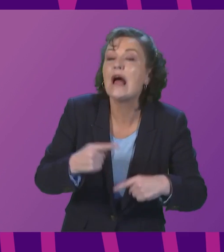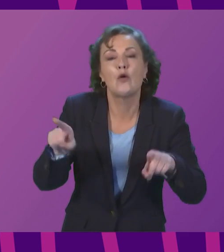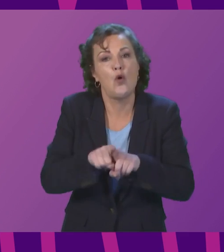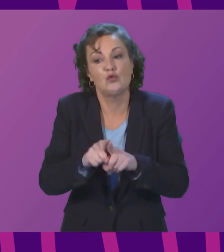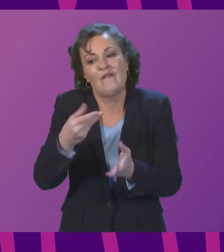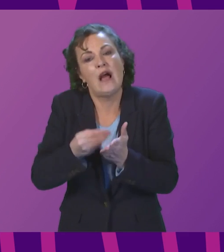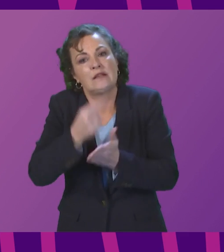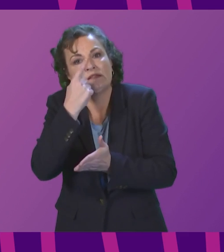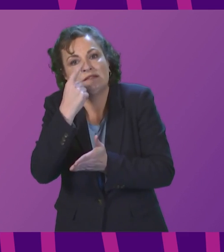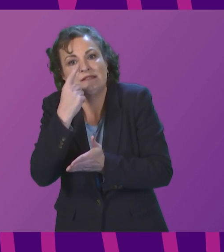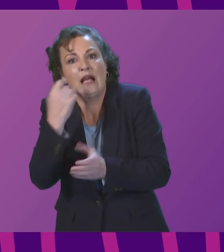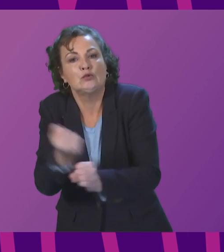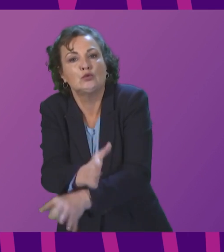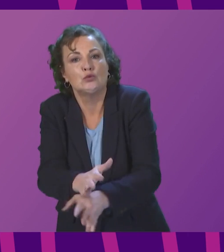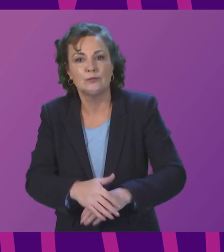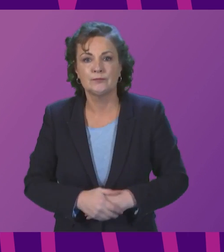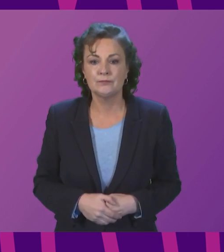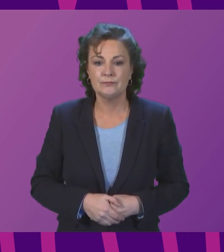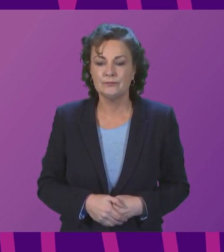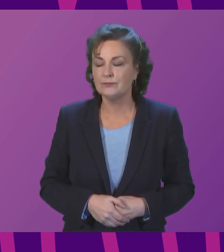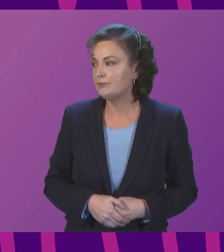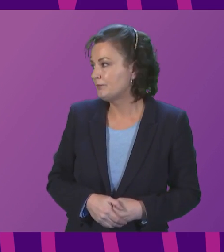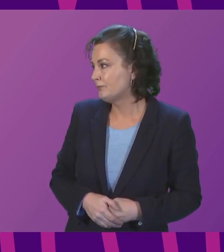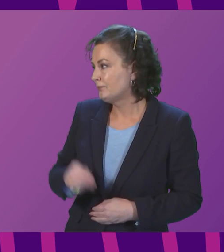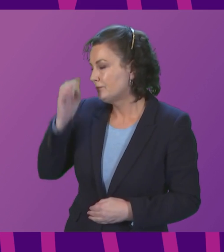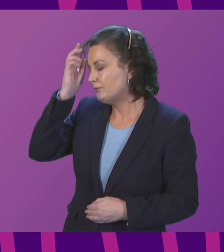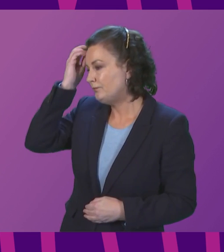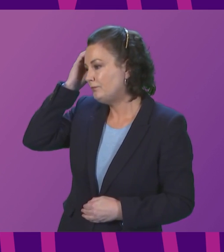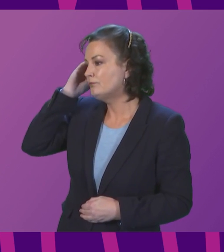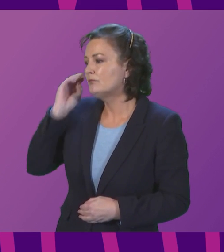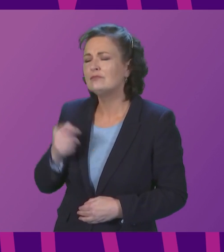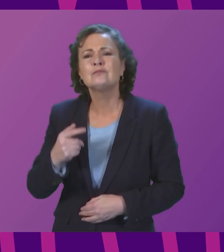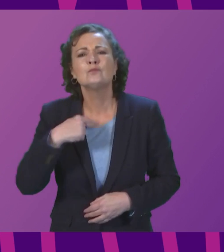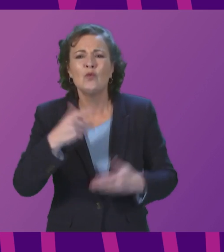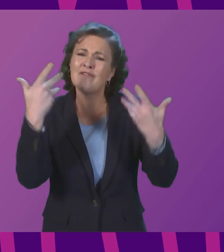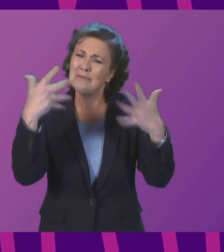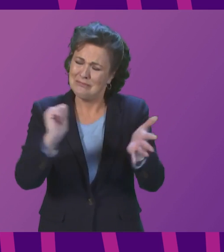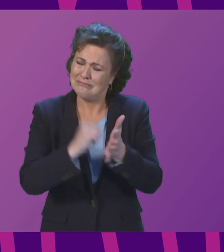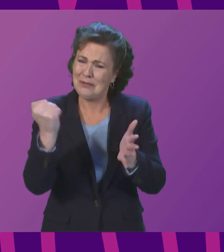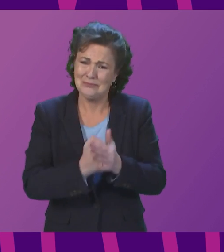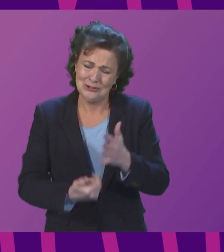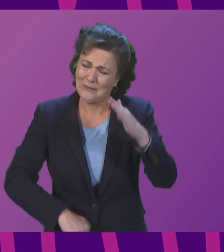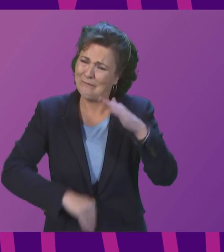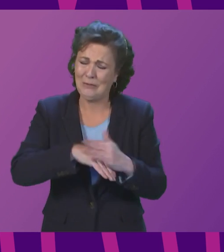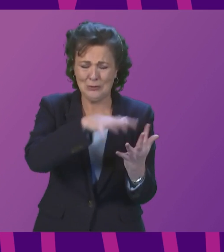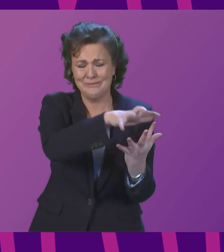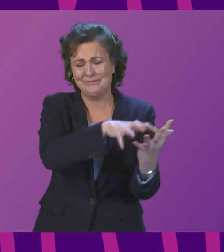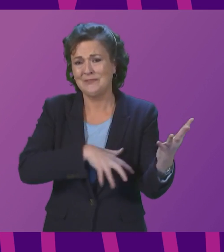We have published a fully costed plan that goes alongside the £290 million that the